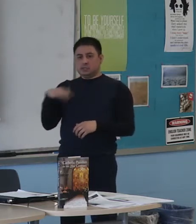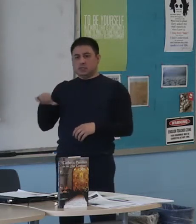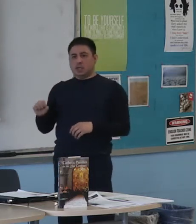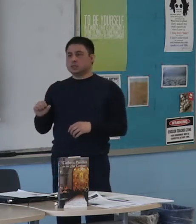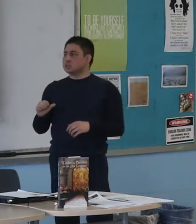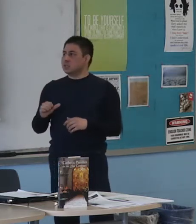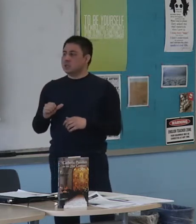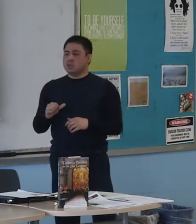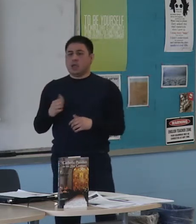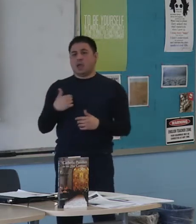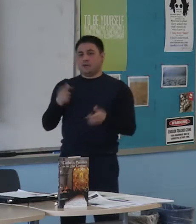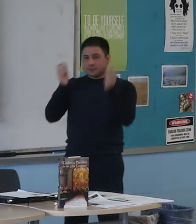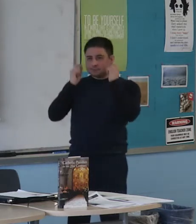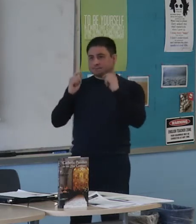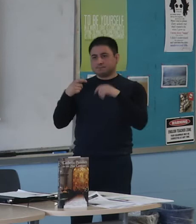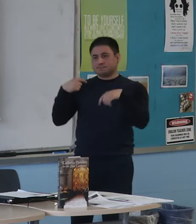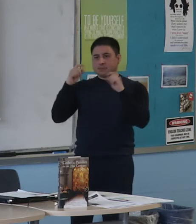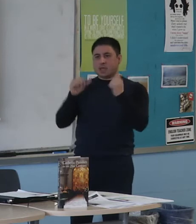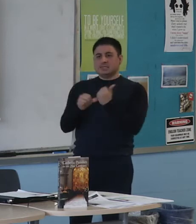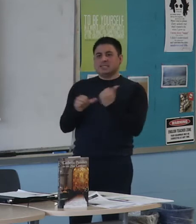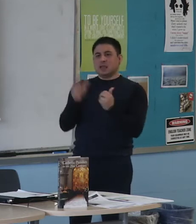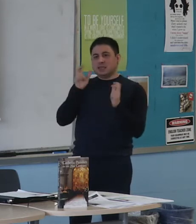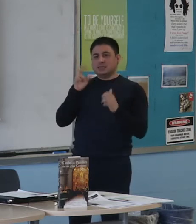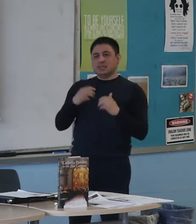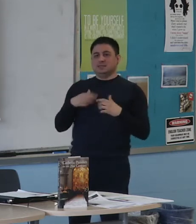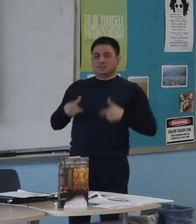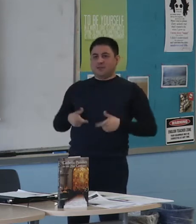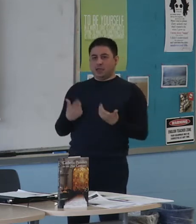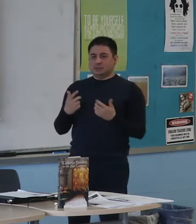listening devices?" Just over a third. "Support group for people with